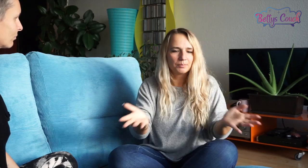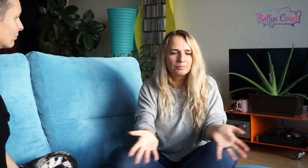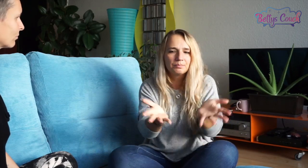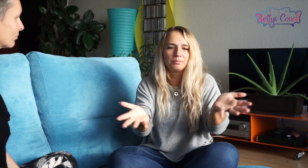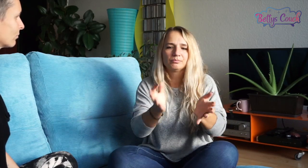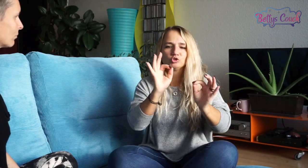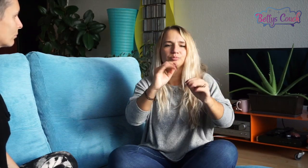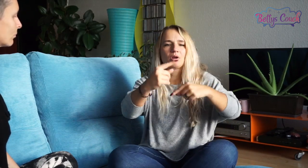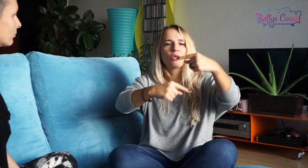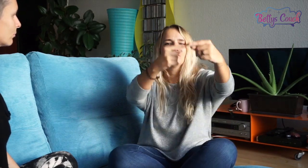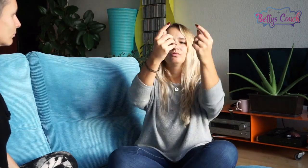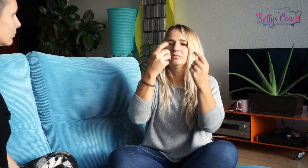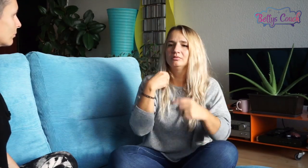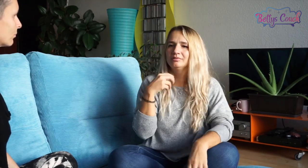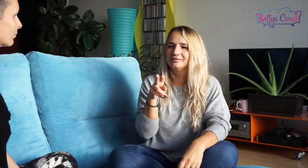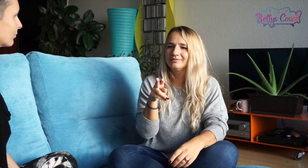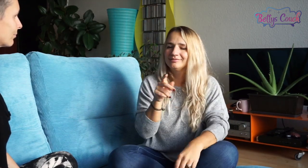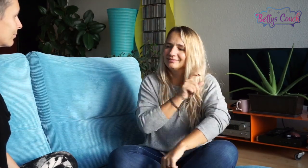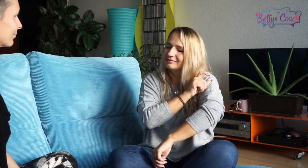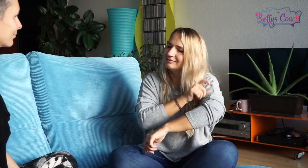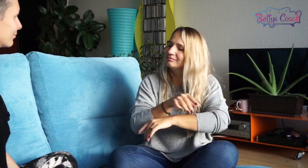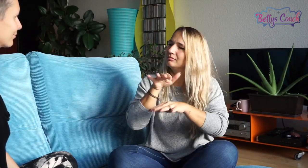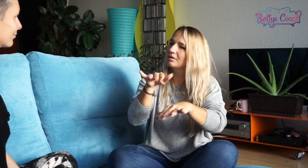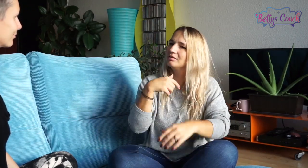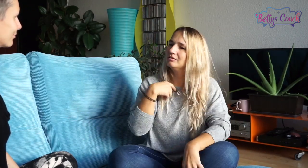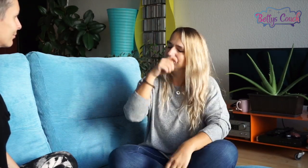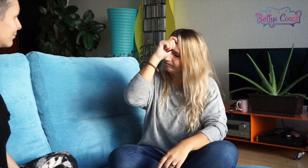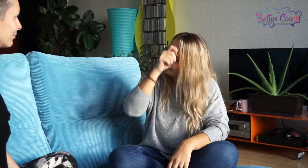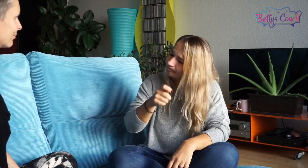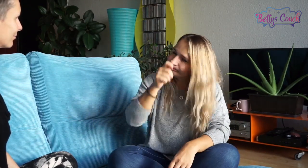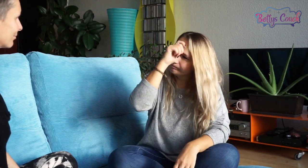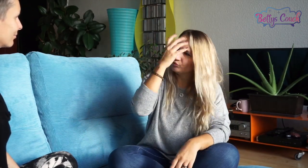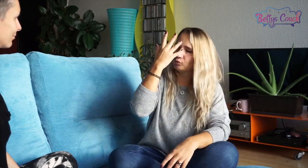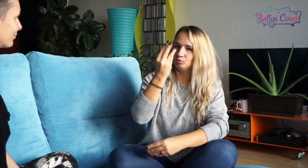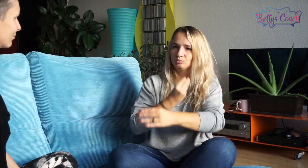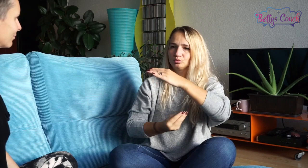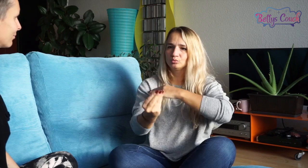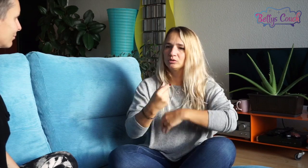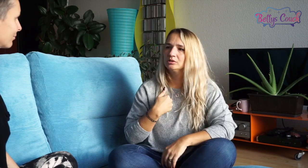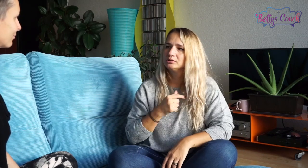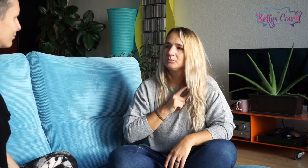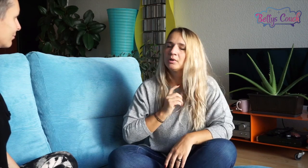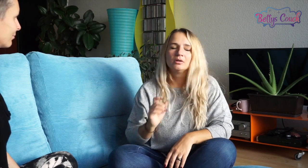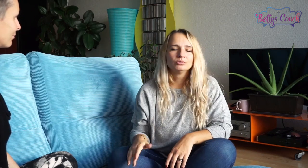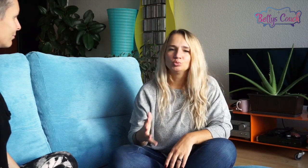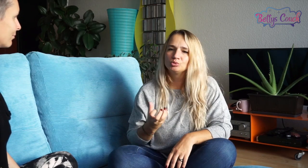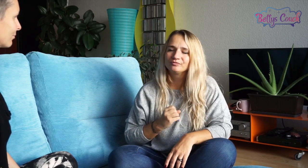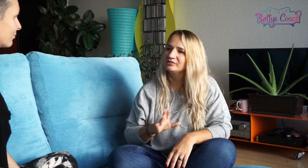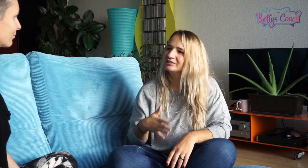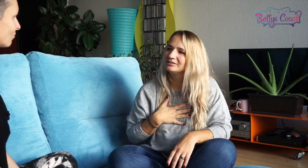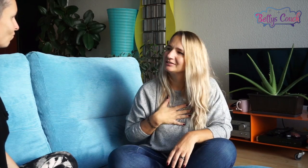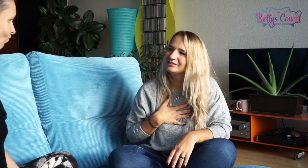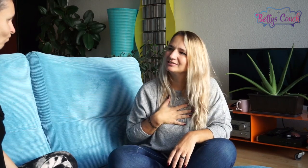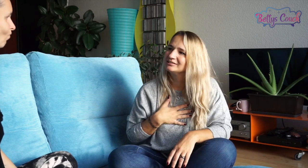and hope that it will get better at some point. I take my hat off to their strength to get through this. When I imagine being in their situation ... I couldn't.